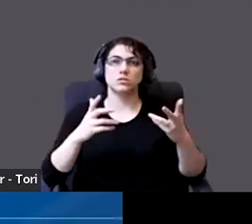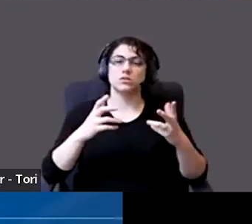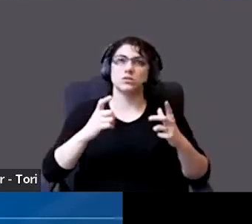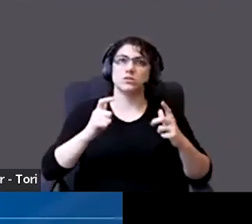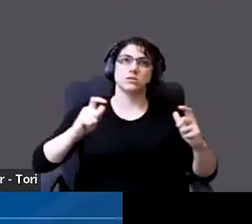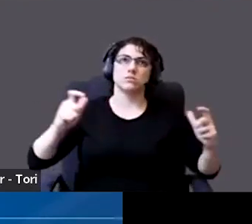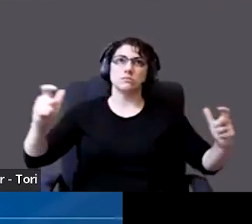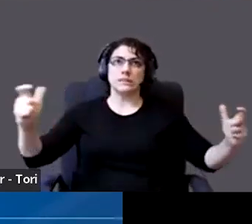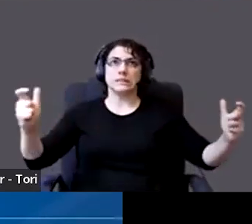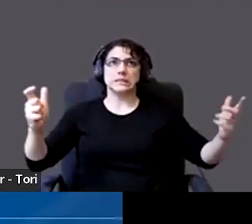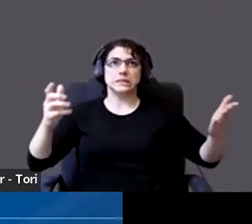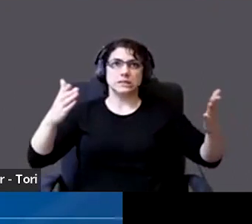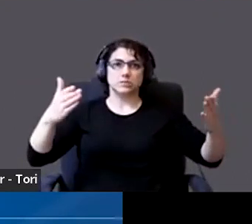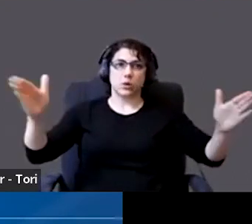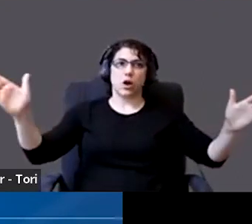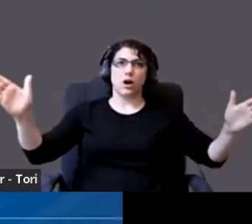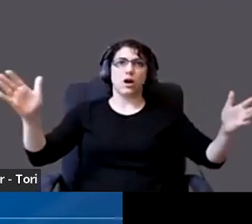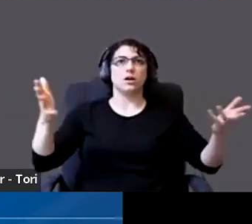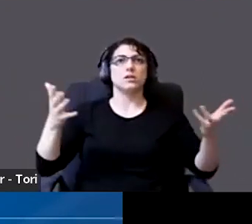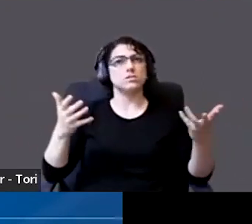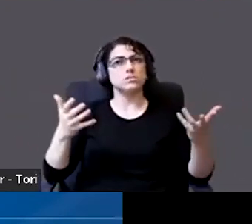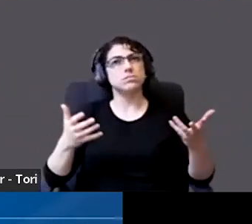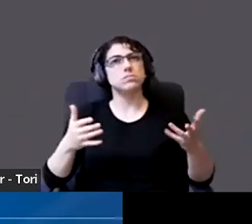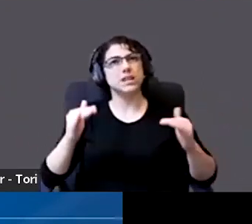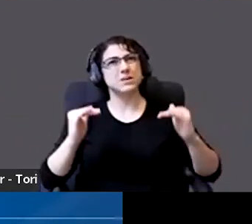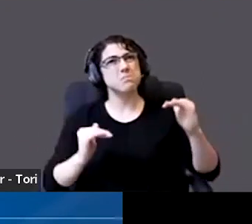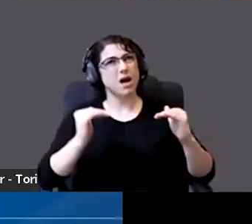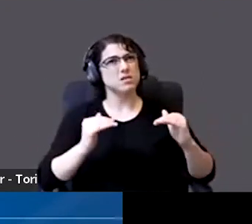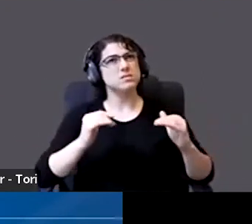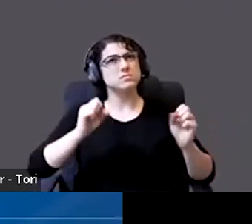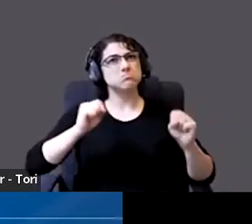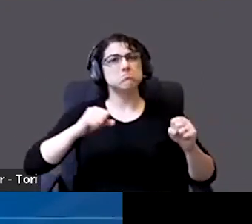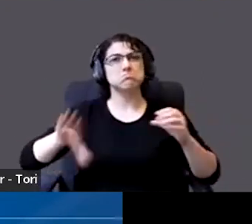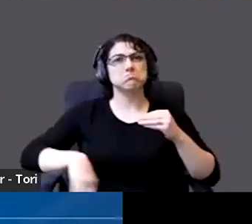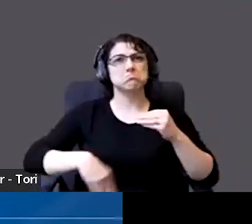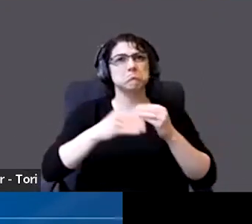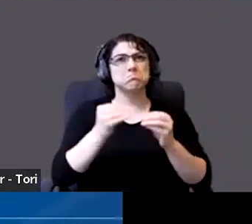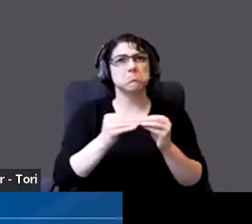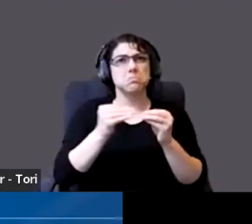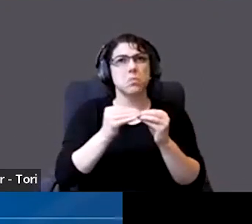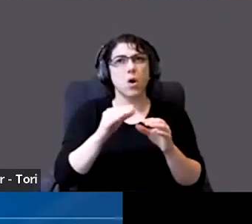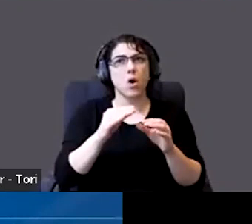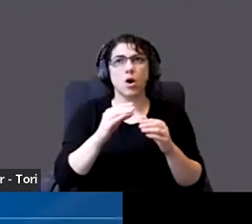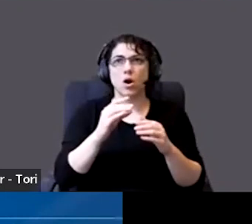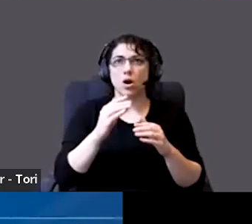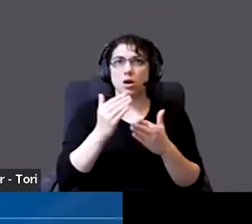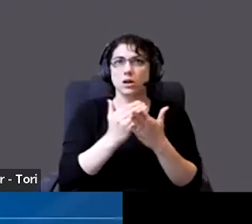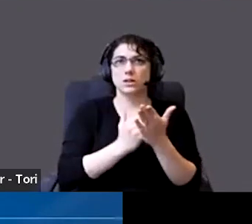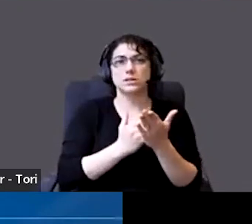And there can be some more things that we put on the list. So for instance, we could talk about, you know, the difficulty